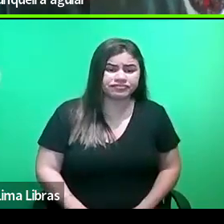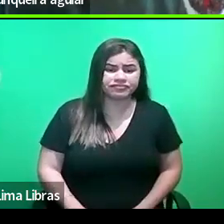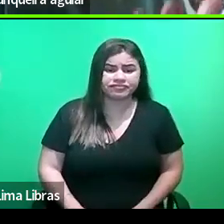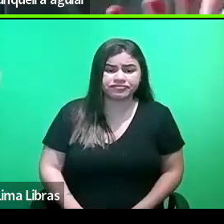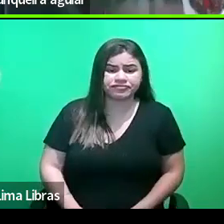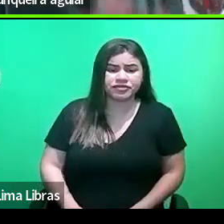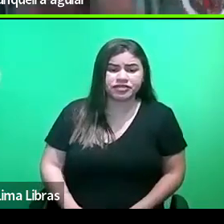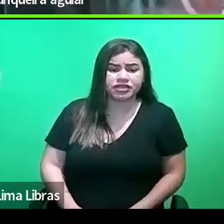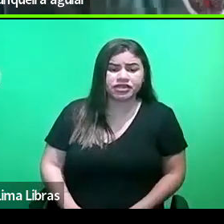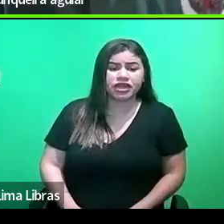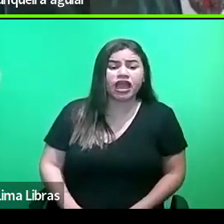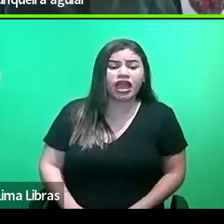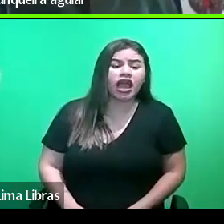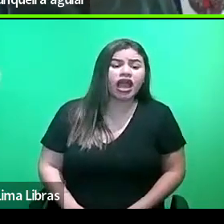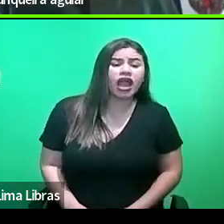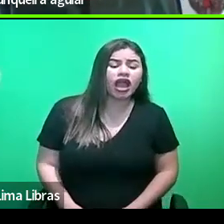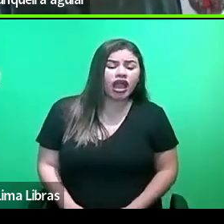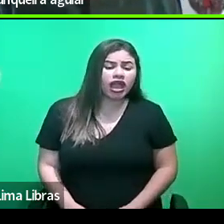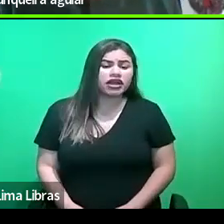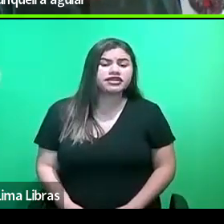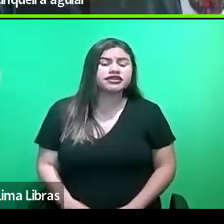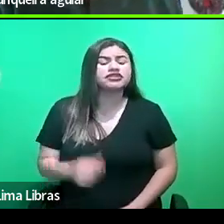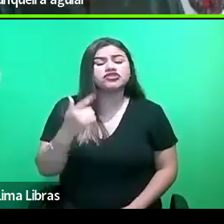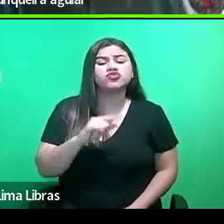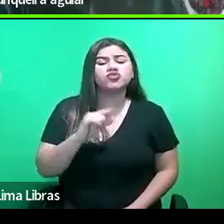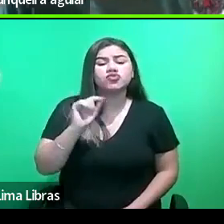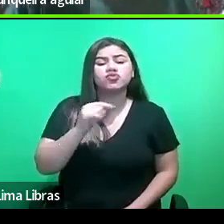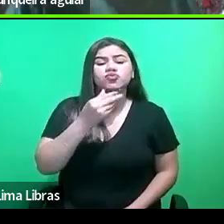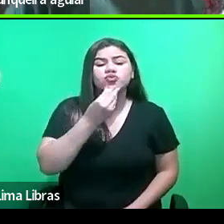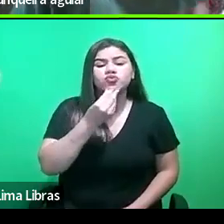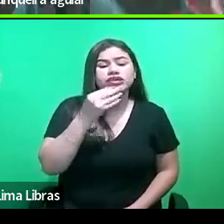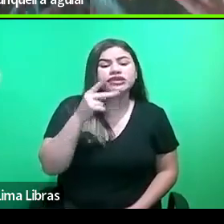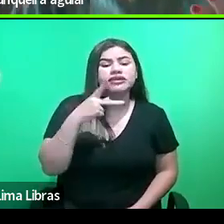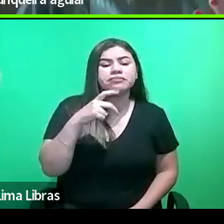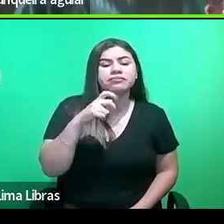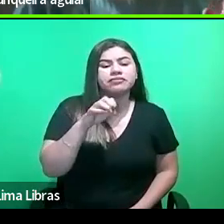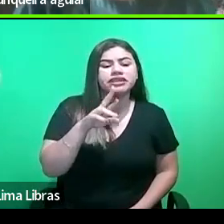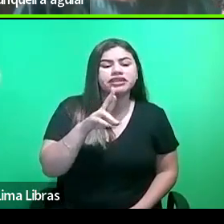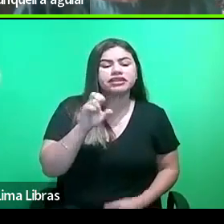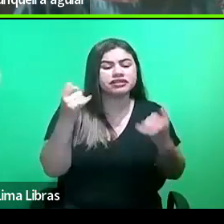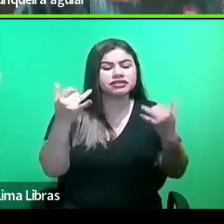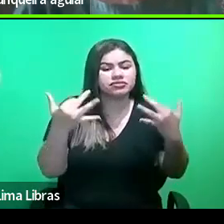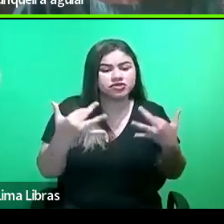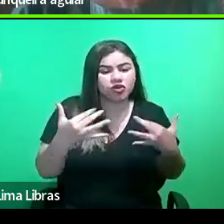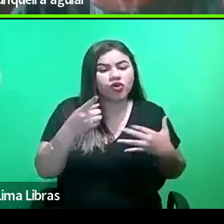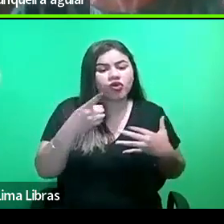Thank you Thank you.